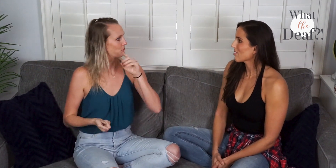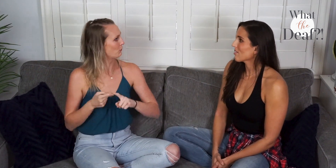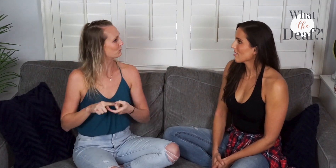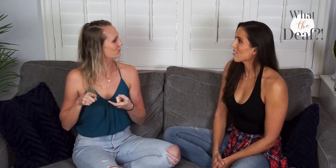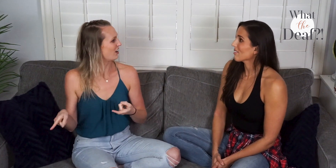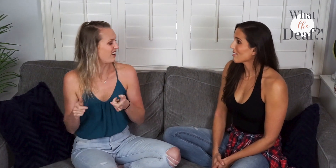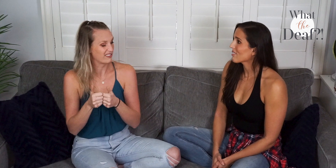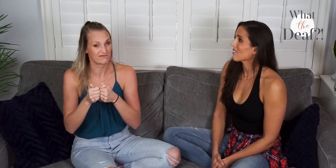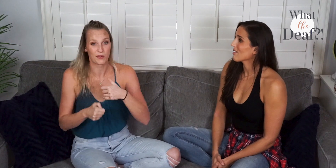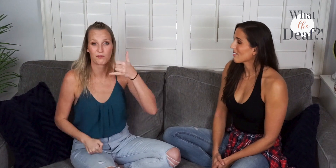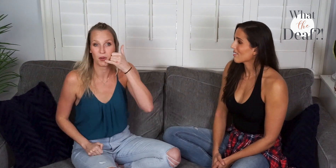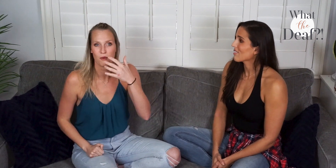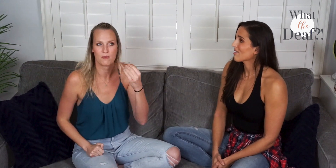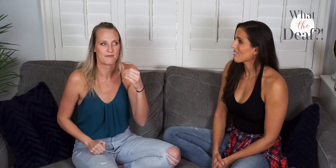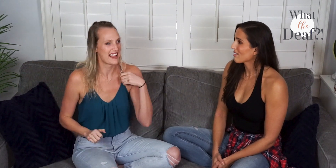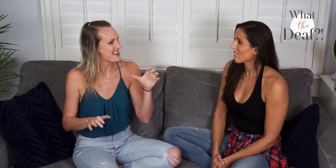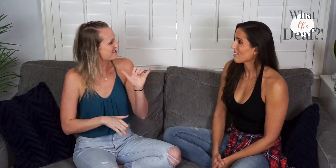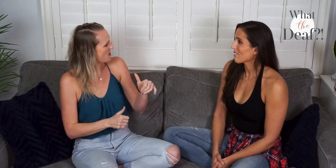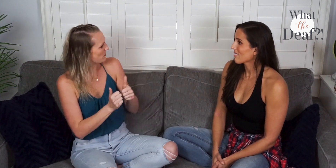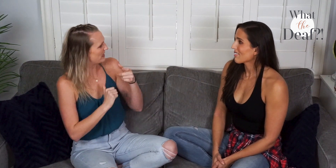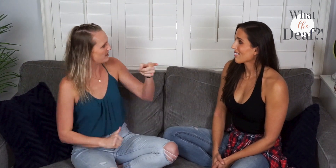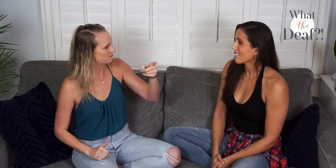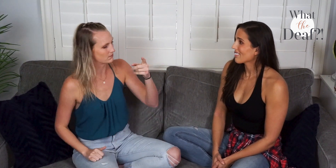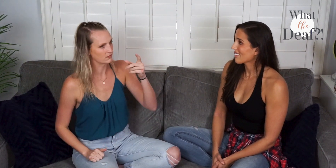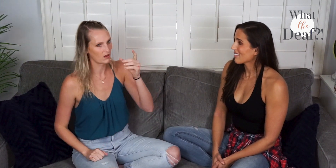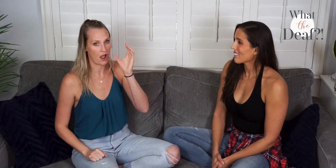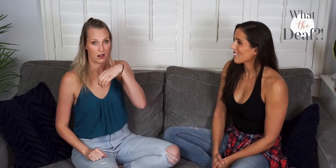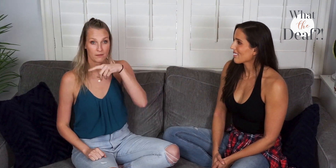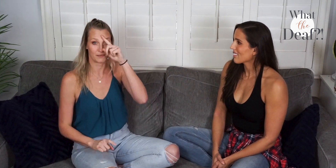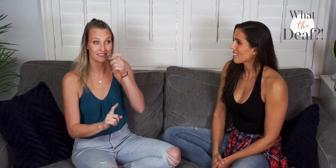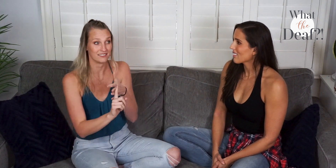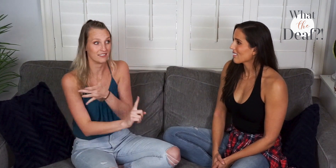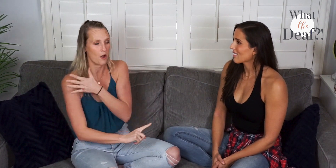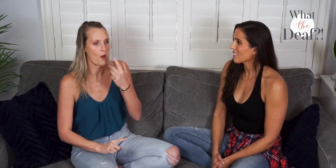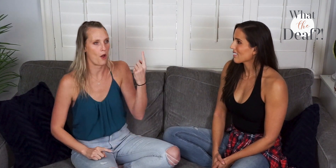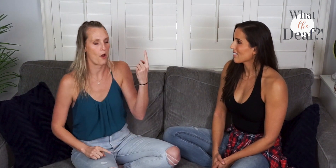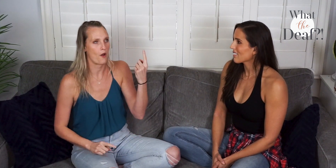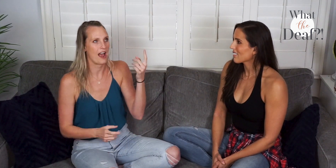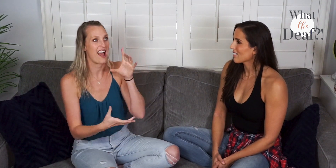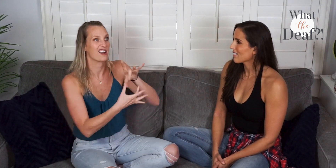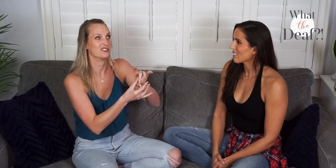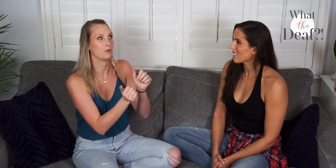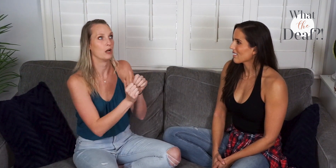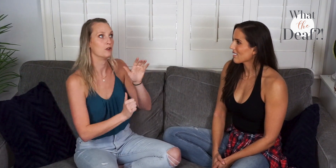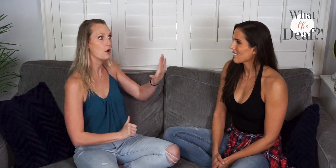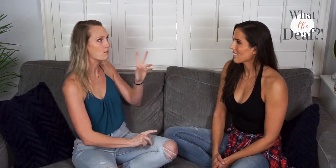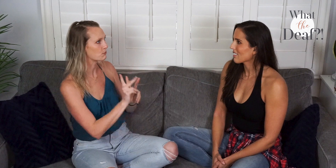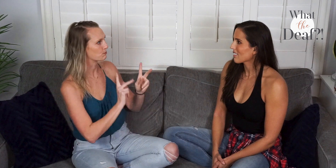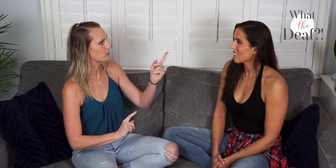We talked through our phones and I was doing that with him. And it's funny 'cause before, when I connect with your people,